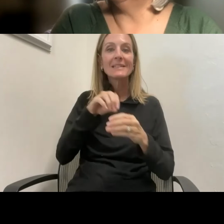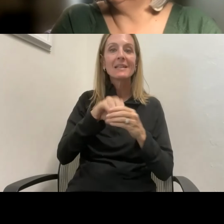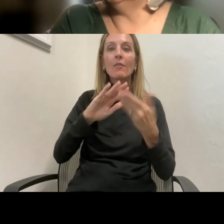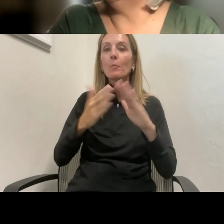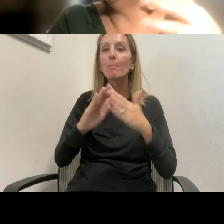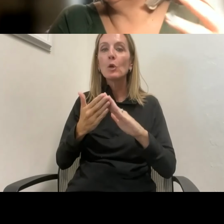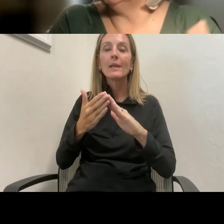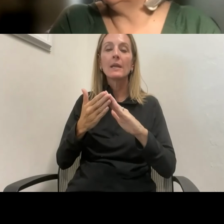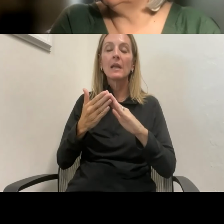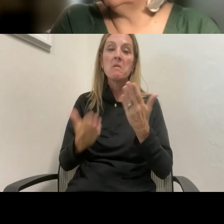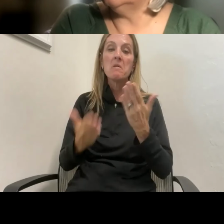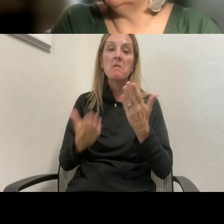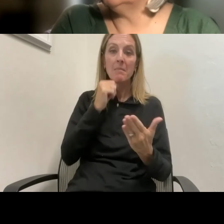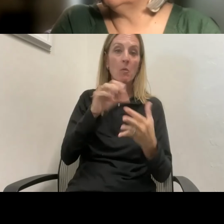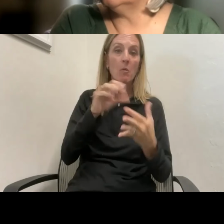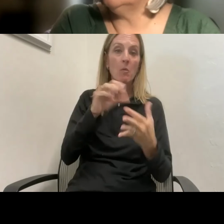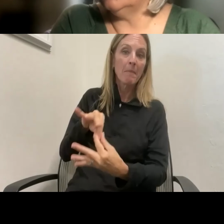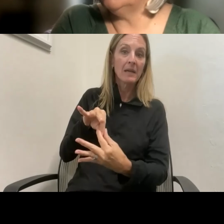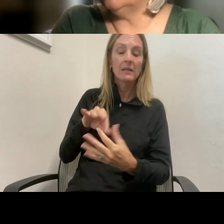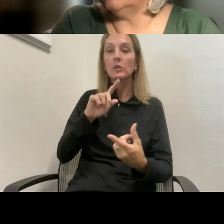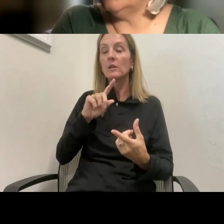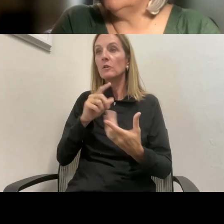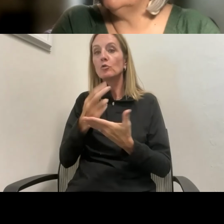might not be connected to the resource development on the land